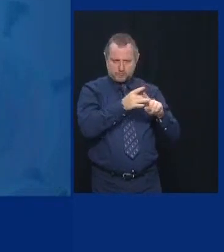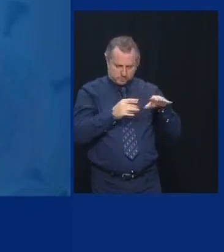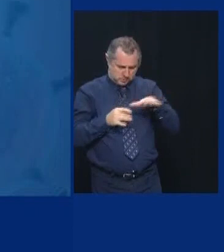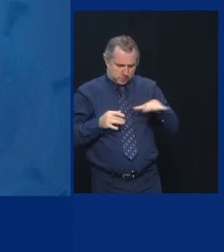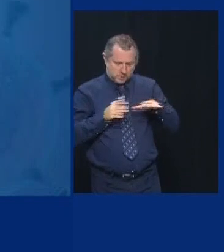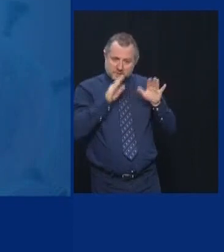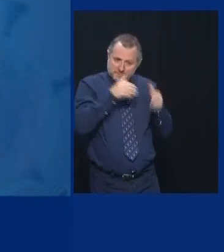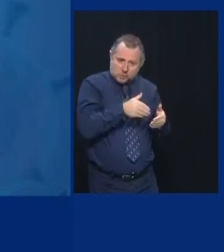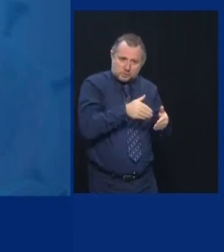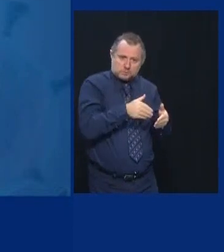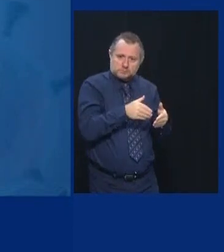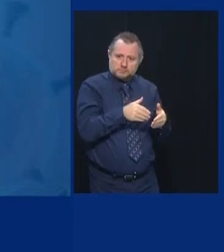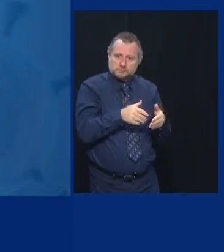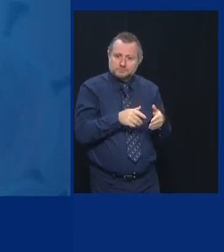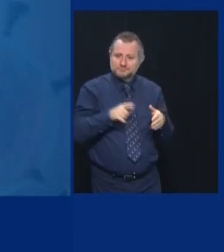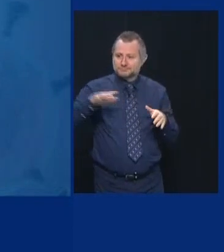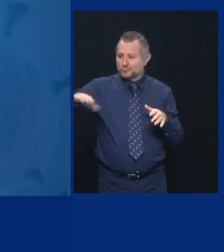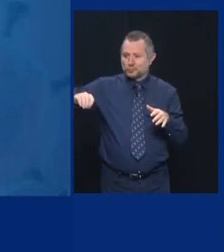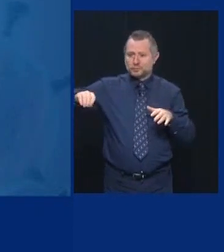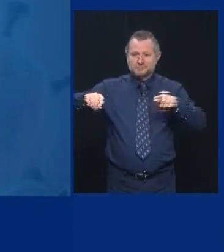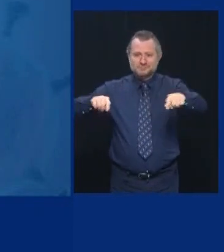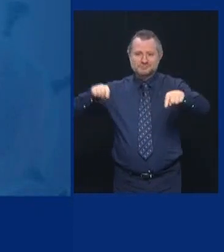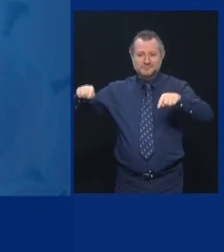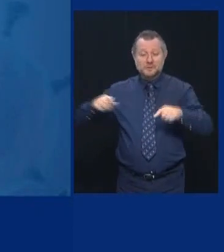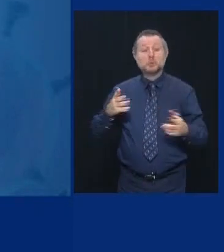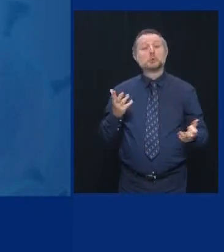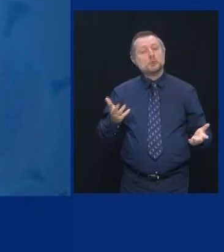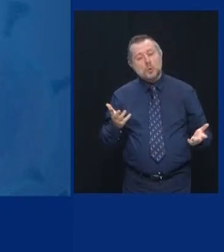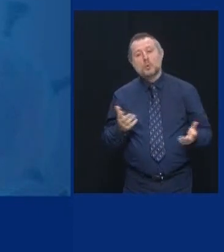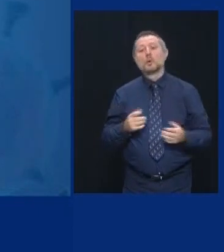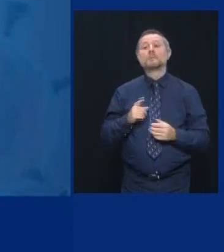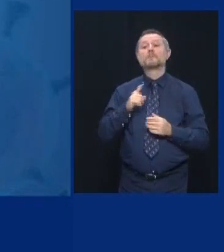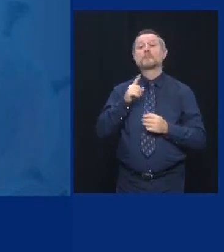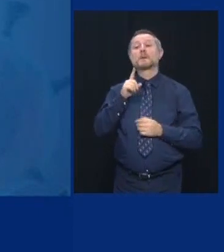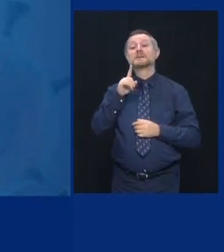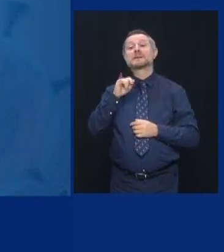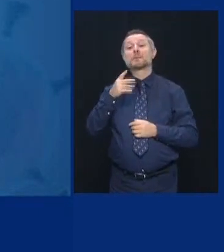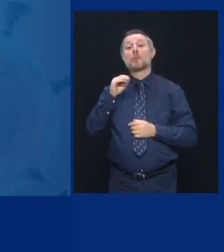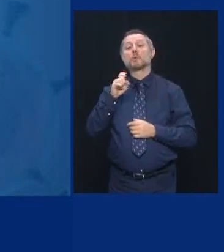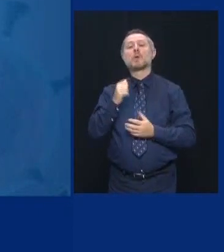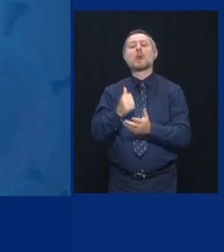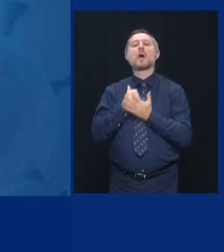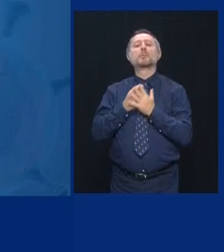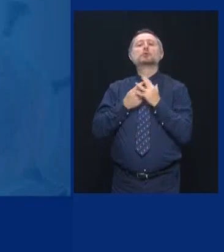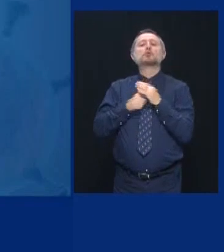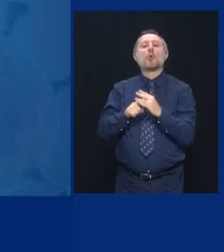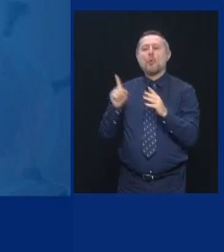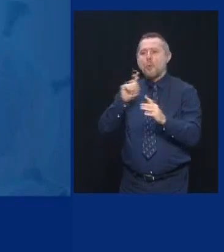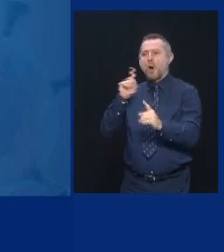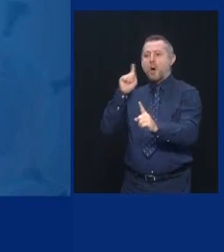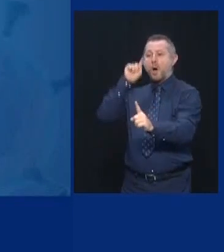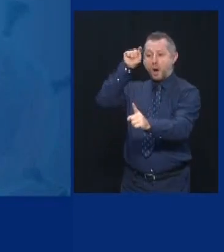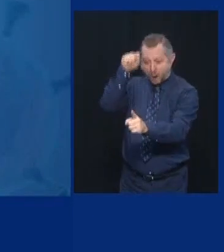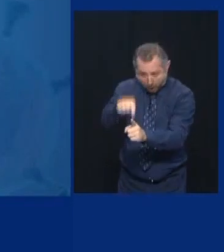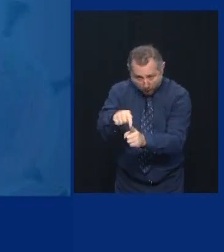IF YOU DON'T HAVE AN INFECTION RATE IN CERTAIN COMMUNITIES, DON'T INCLUDE THOSEtó77 INFECTION